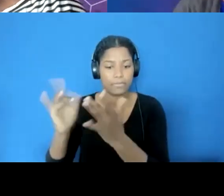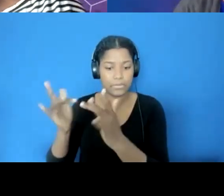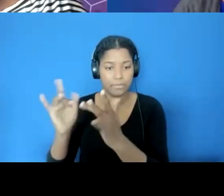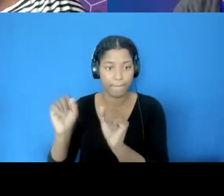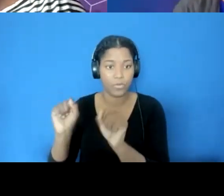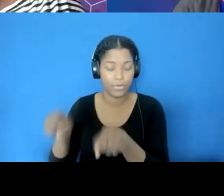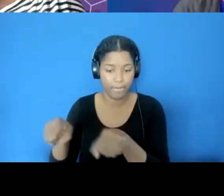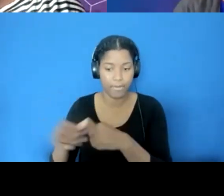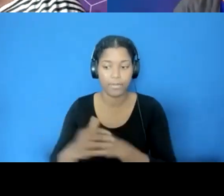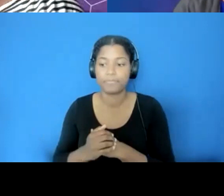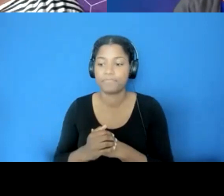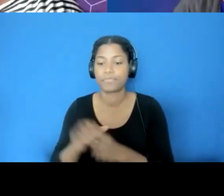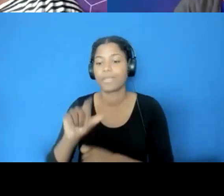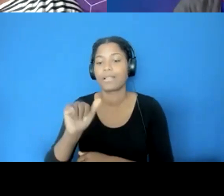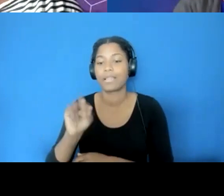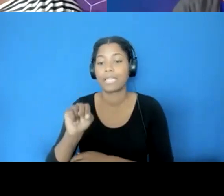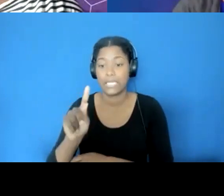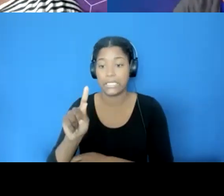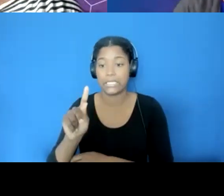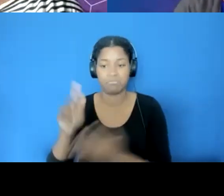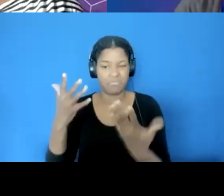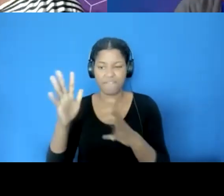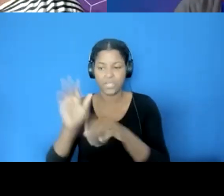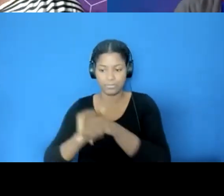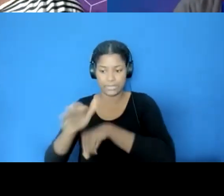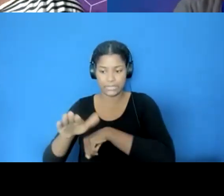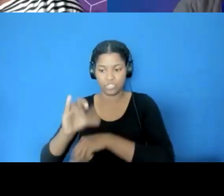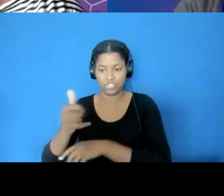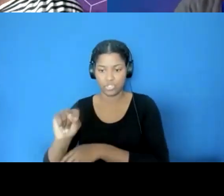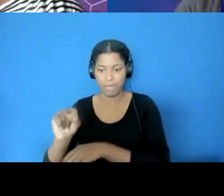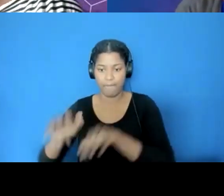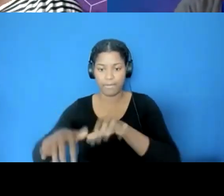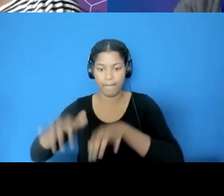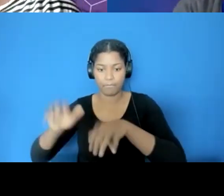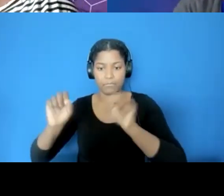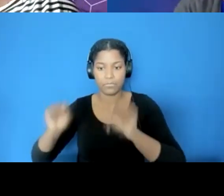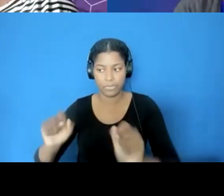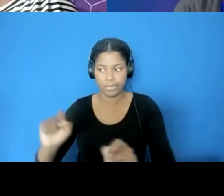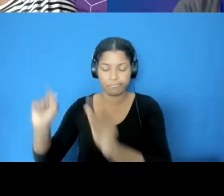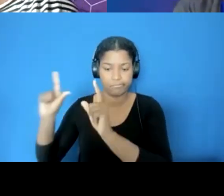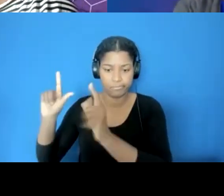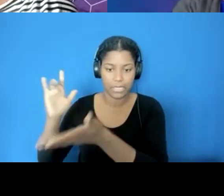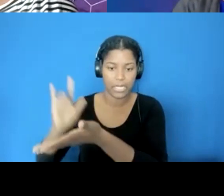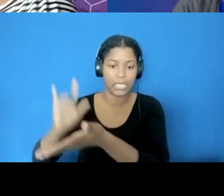and I put a link to that in the chat for everyone so you can open the chat and scroll to that and get that.